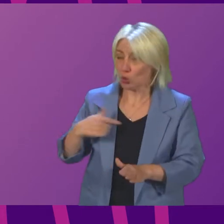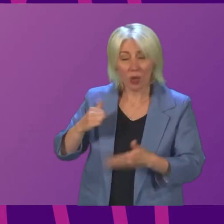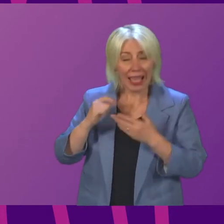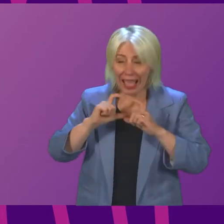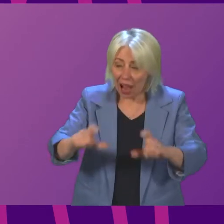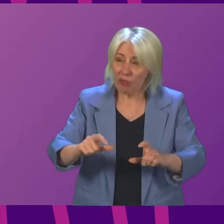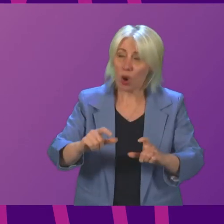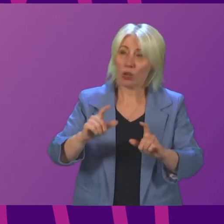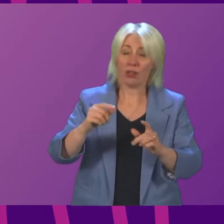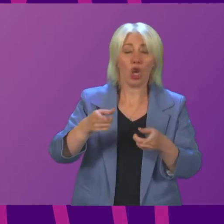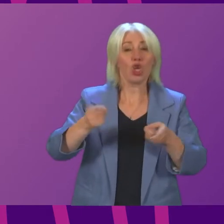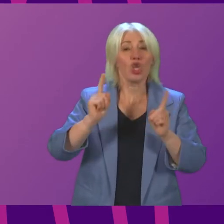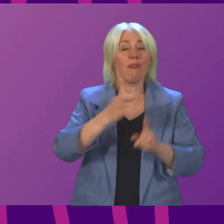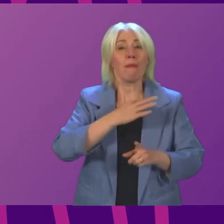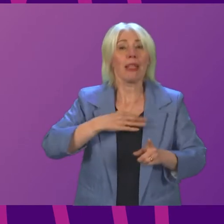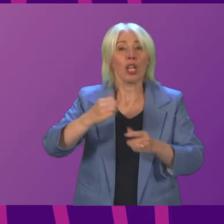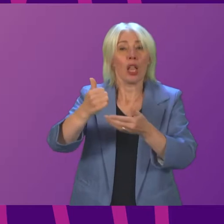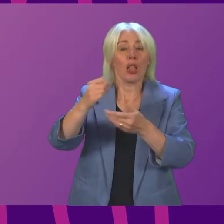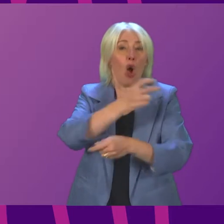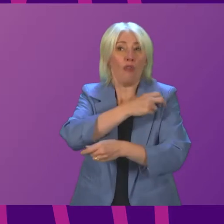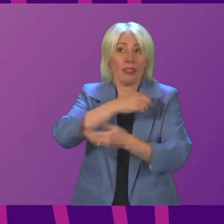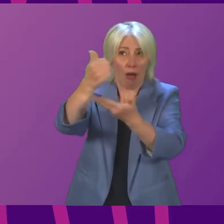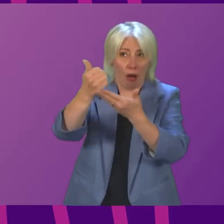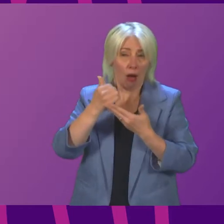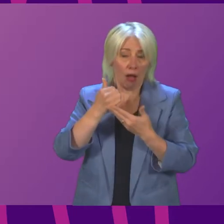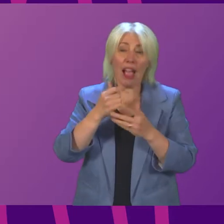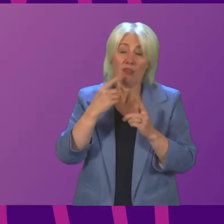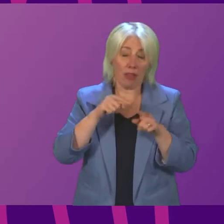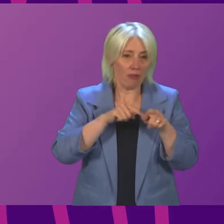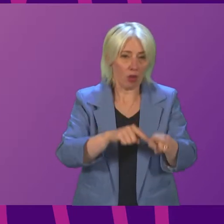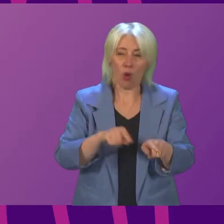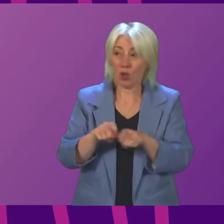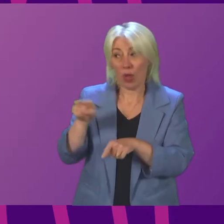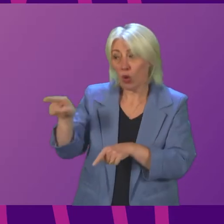the chief medical officer. I encourage Stephen Kerr to also listen to clinicians in that regard.